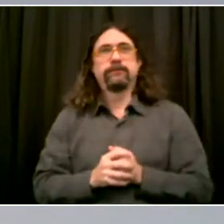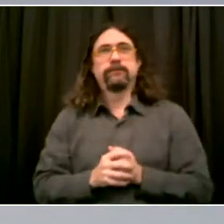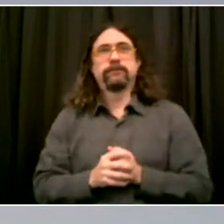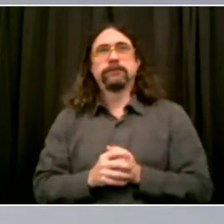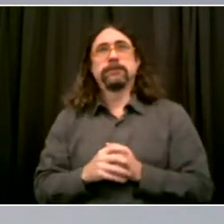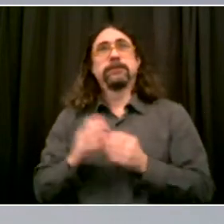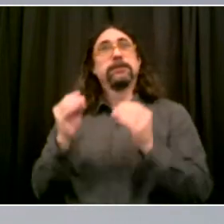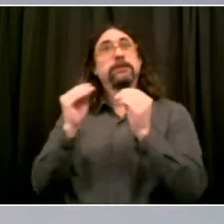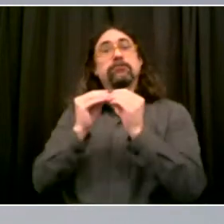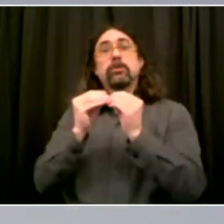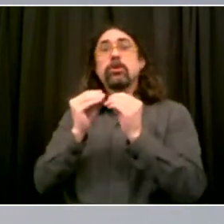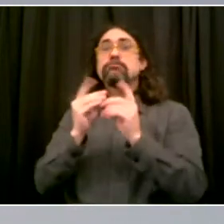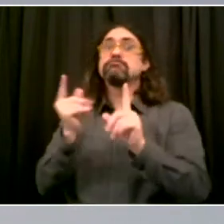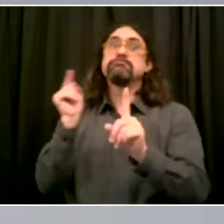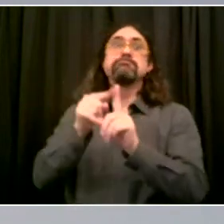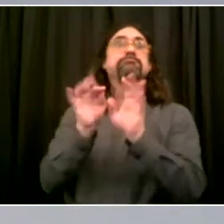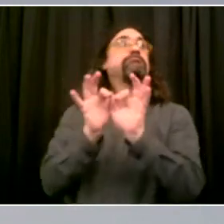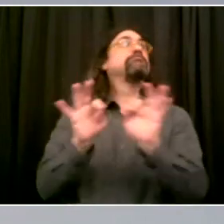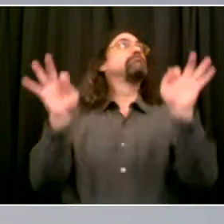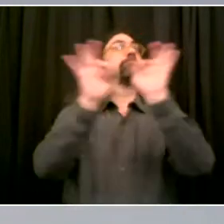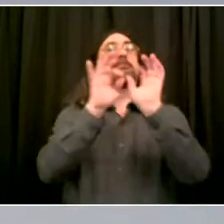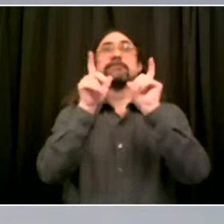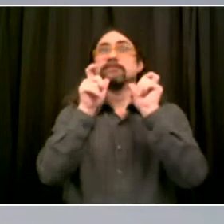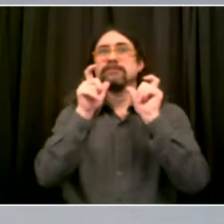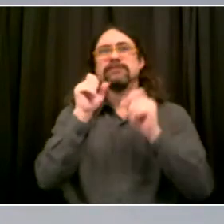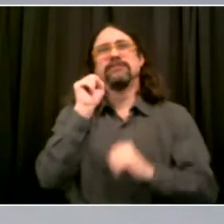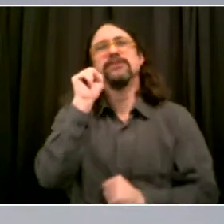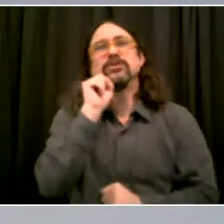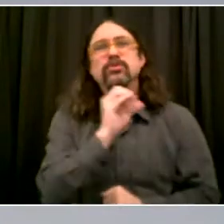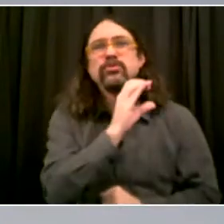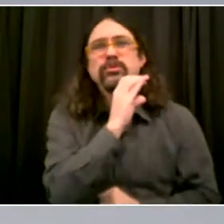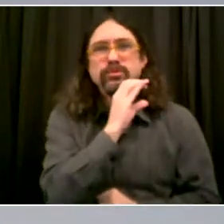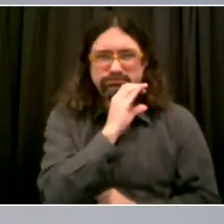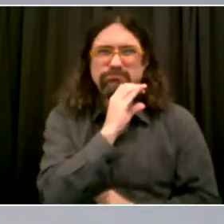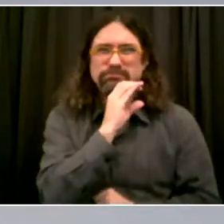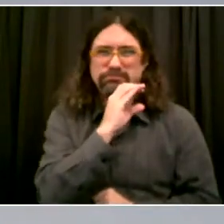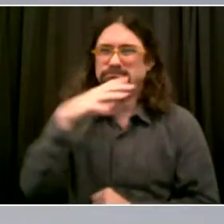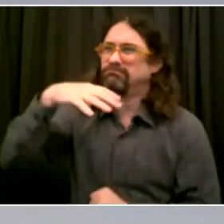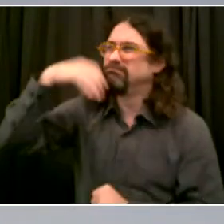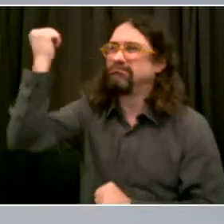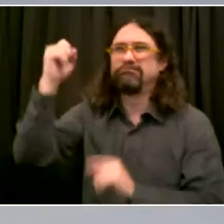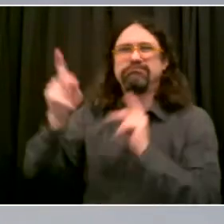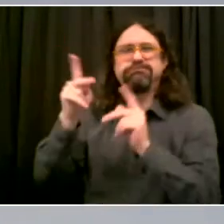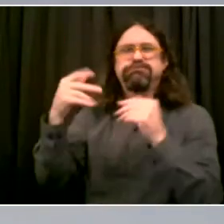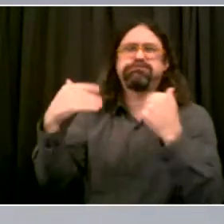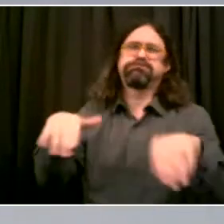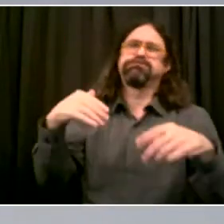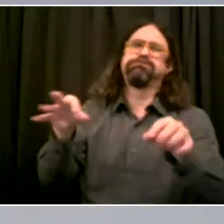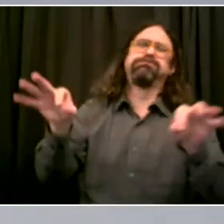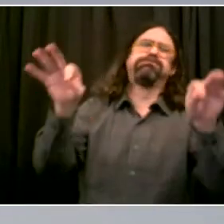GET MOMOE RE R APPOINTMENTS AND FOR OUR SENIORS MAKE SURE THEY ARE GETTING ACCESS TO TRANSPORTATION